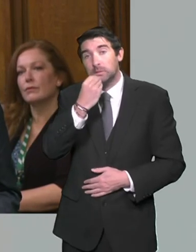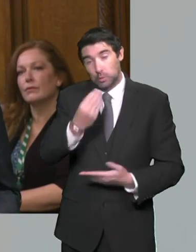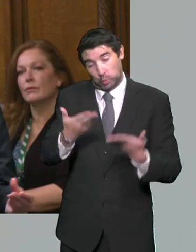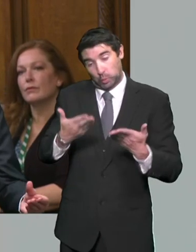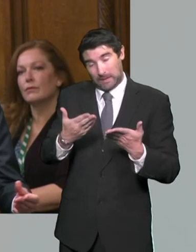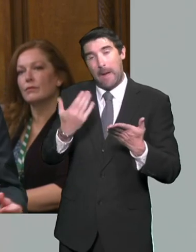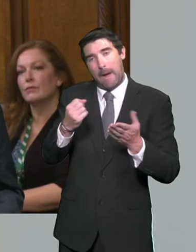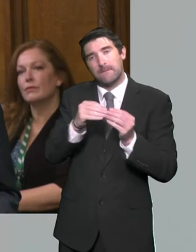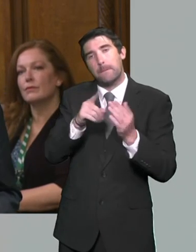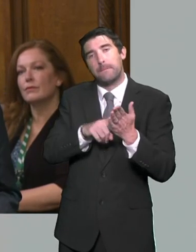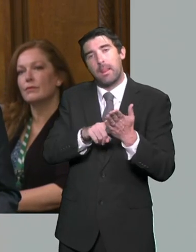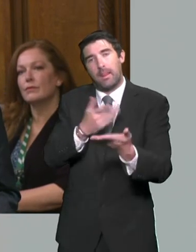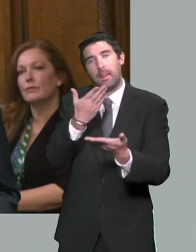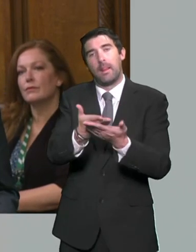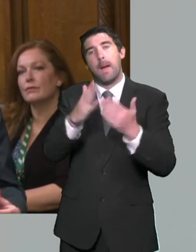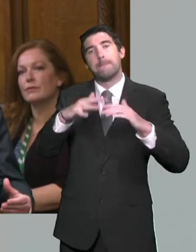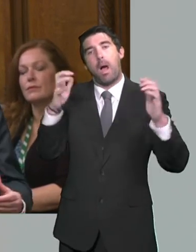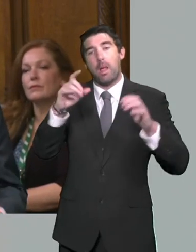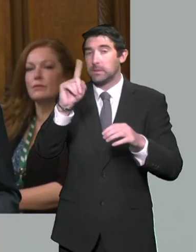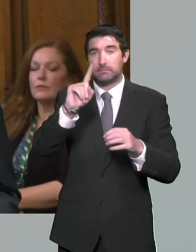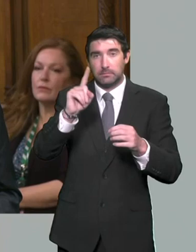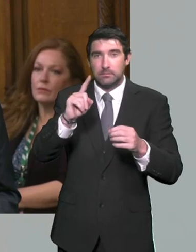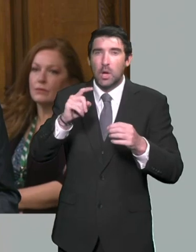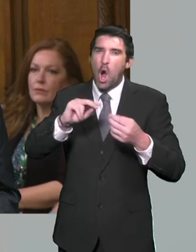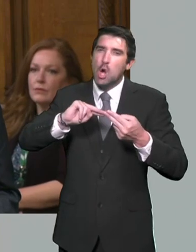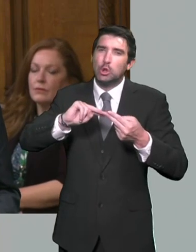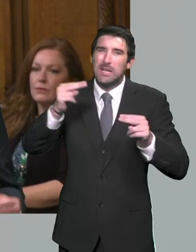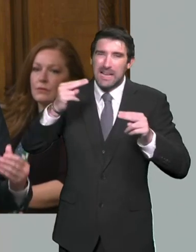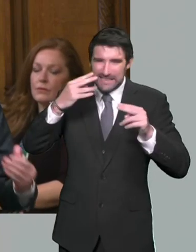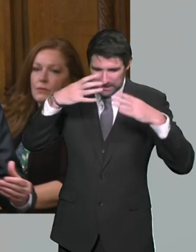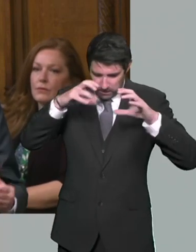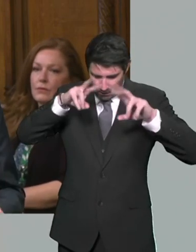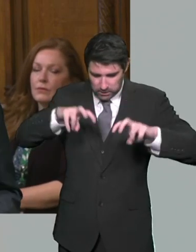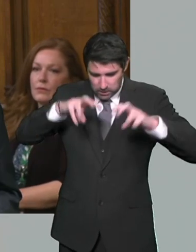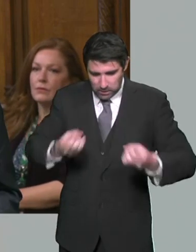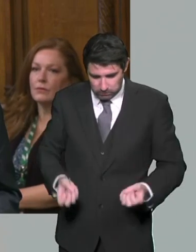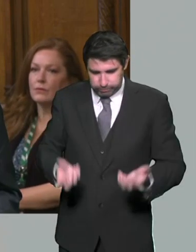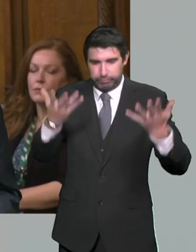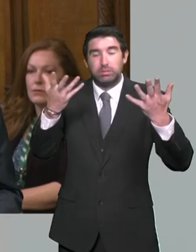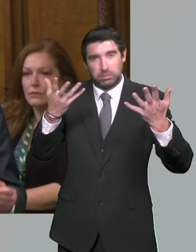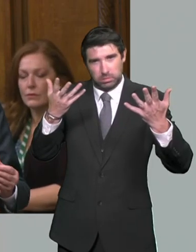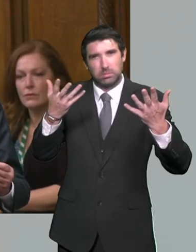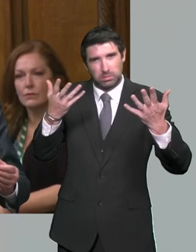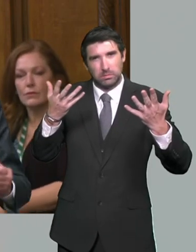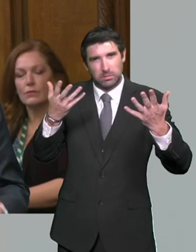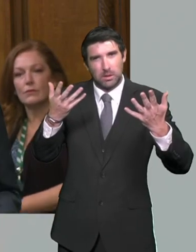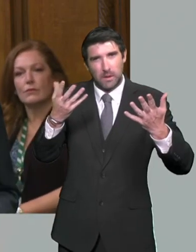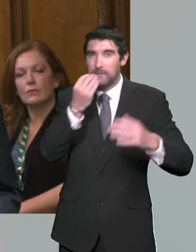will help create the conditions to enable English farmers to produce more food of higher quality. Does my right hon.